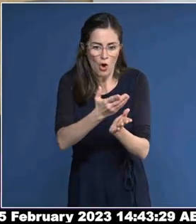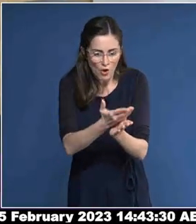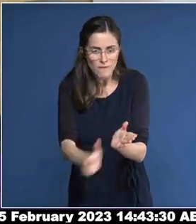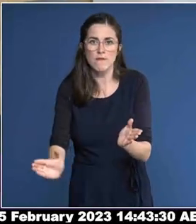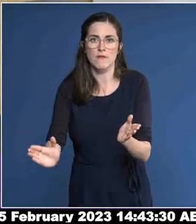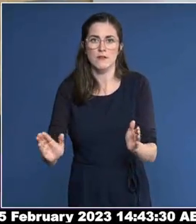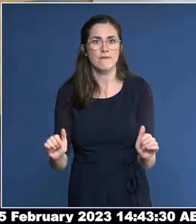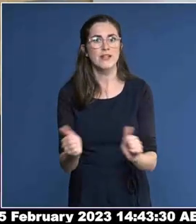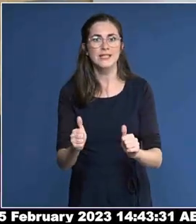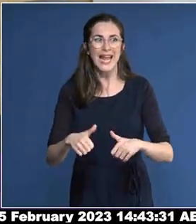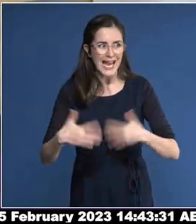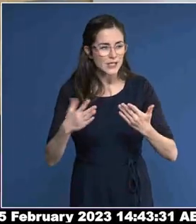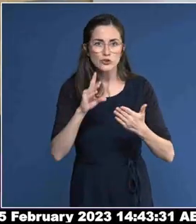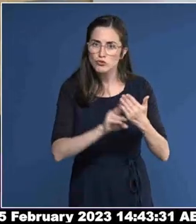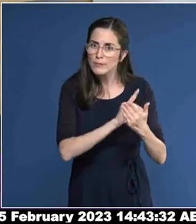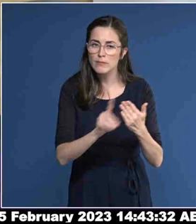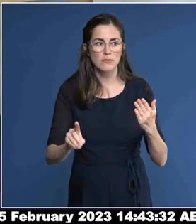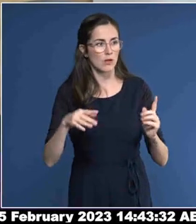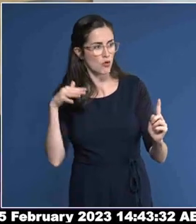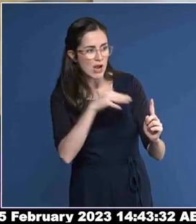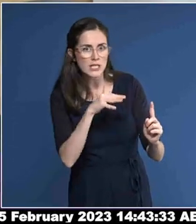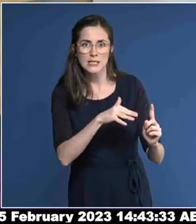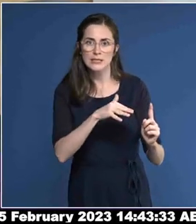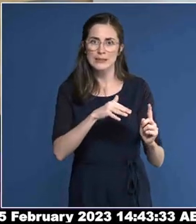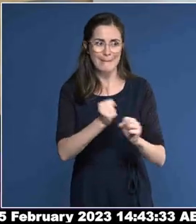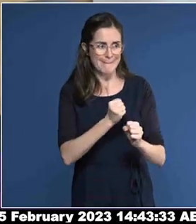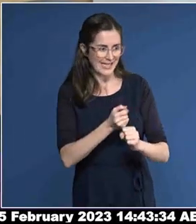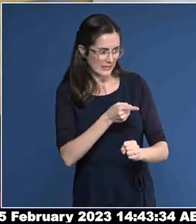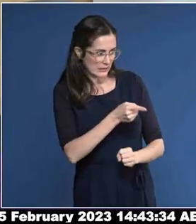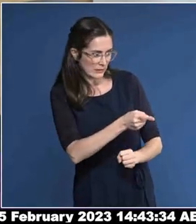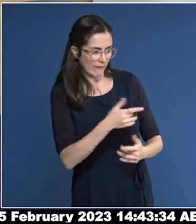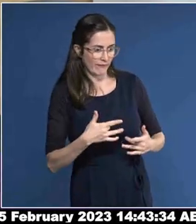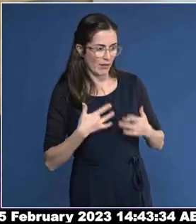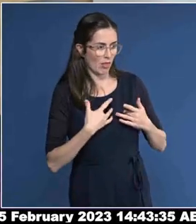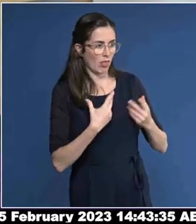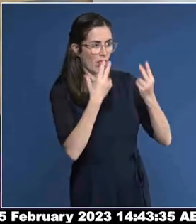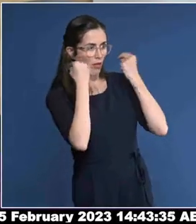discrimination, harassment or victimisation in workplaces or in the services that they